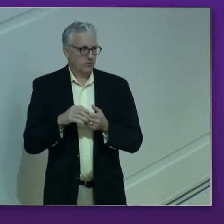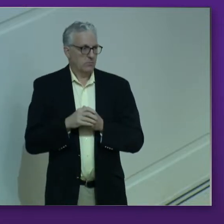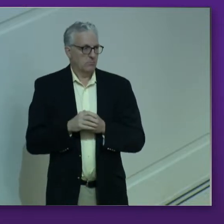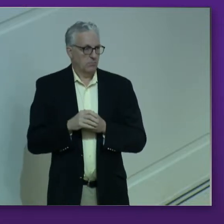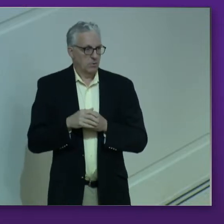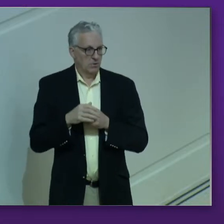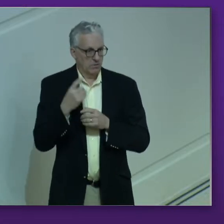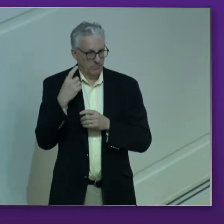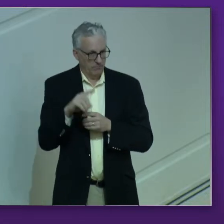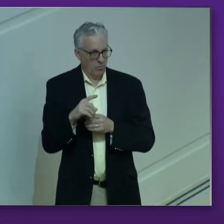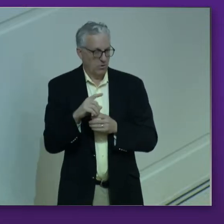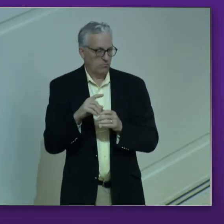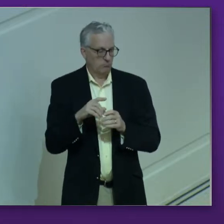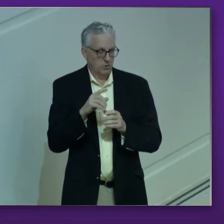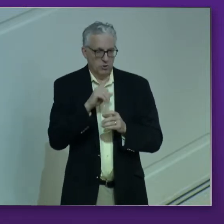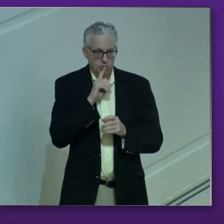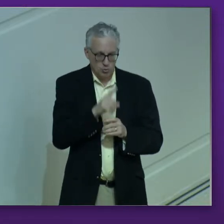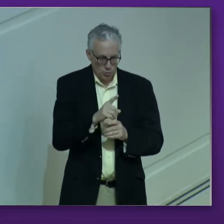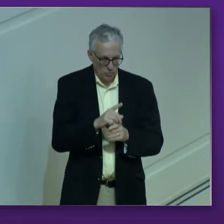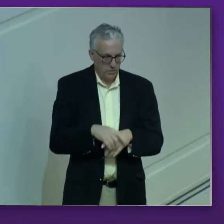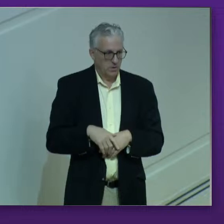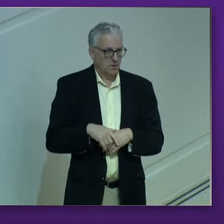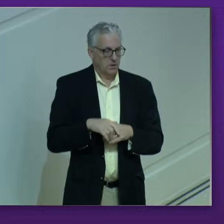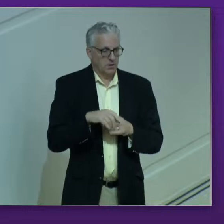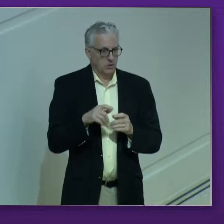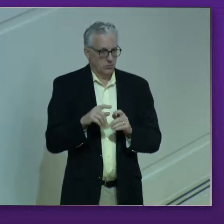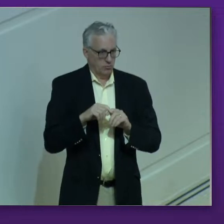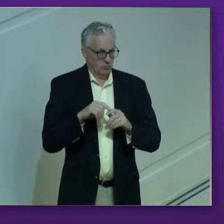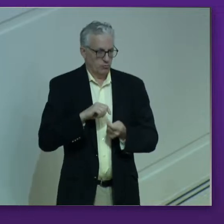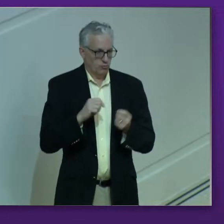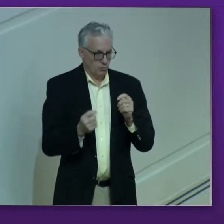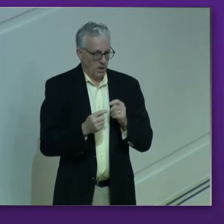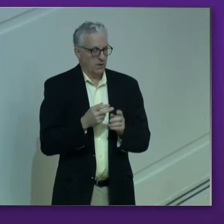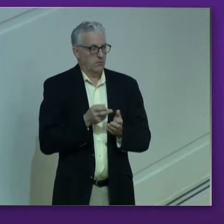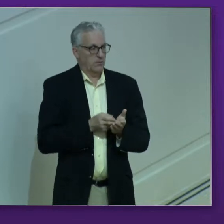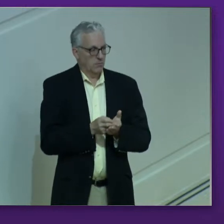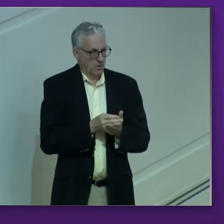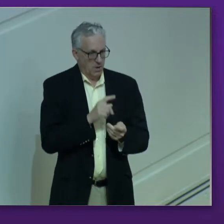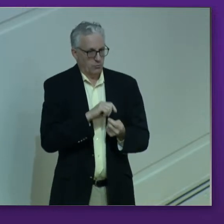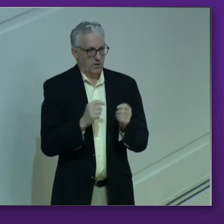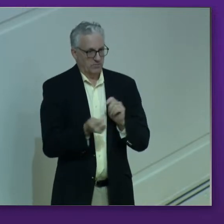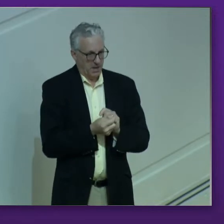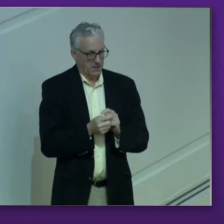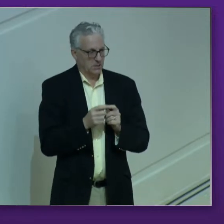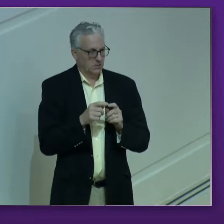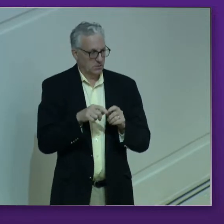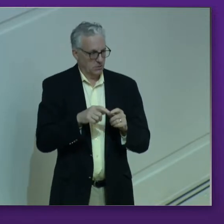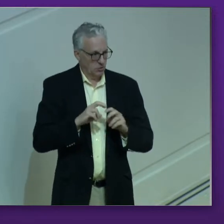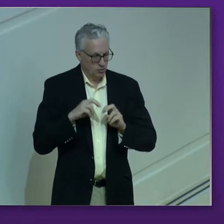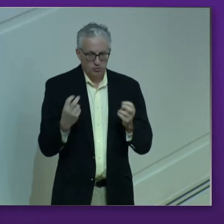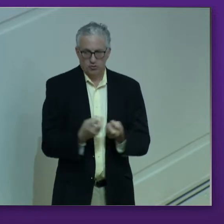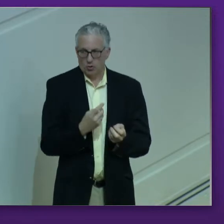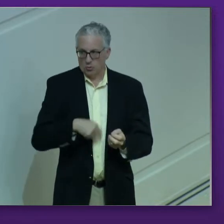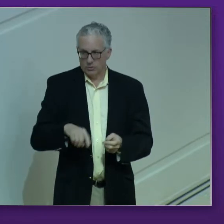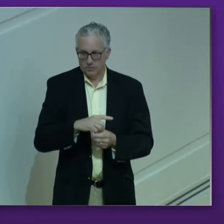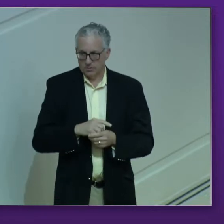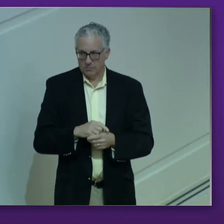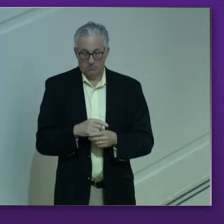INSTRUMENTAL IN LEADING THE EFFORT FOR THE HISPANIC HERITAGE MONTH KICKOFF CELEBRATION IN THE HIGHLY